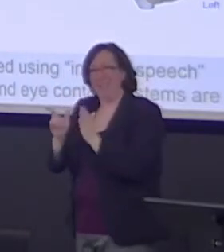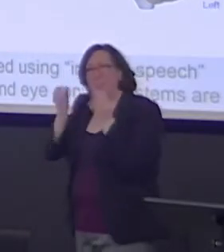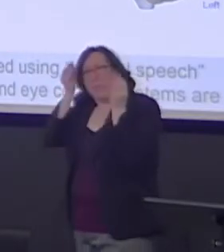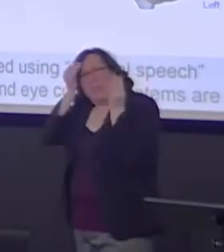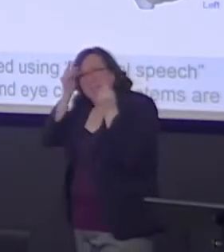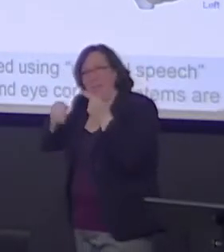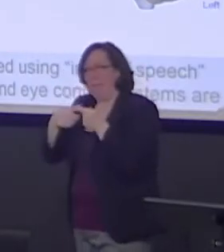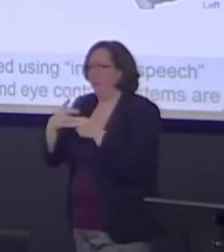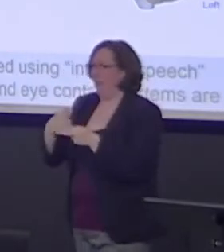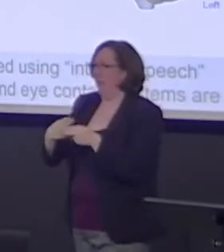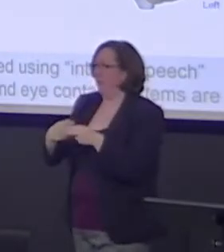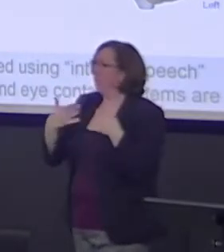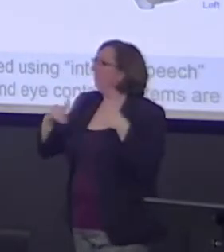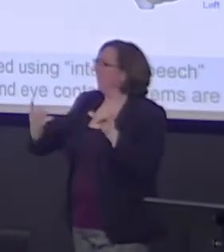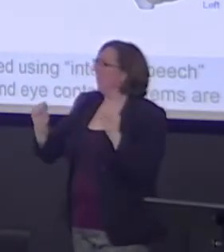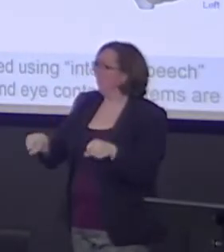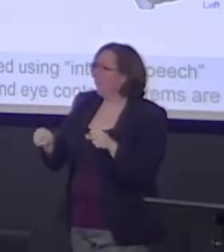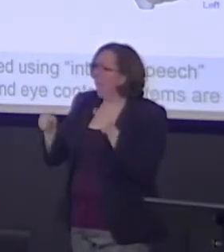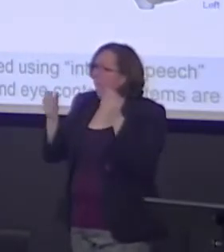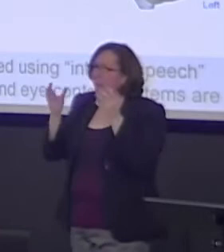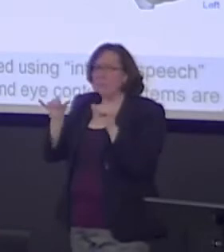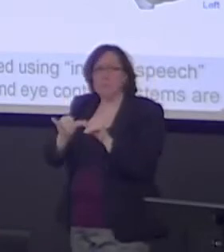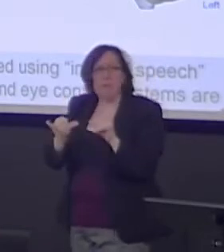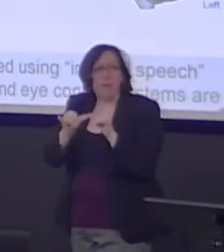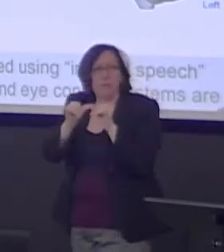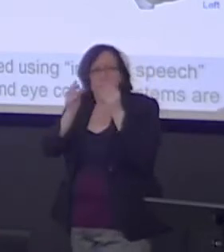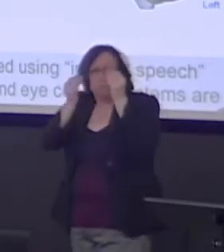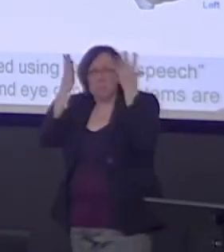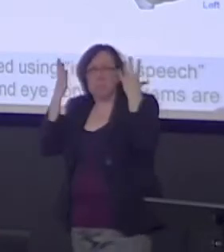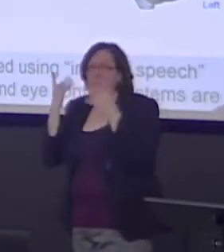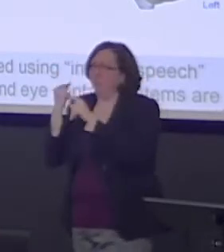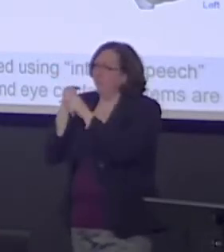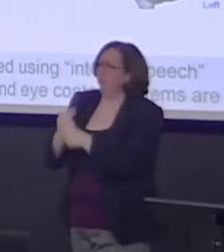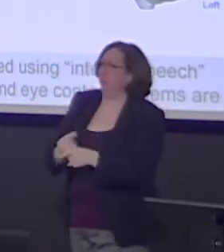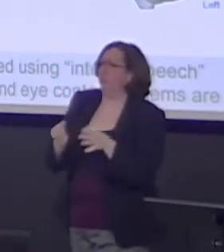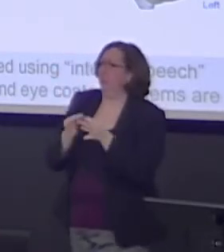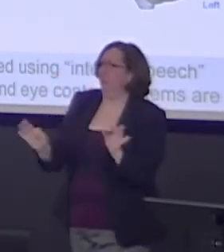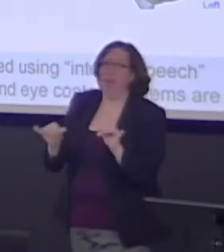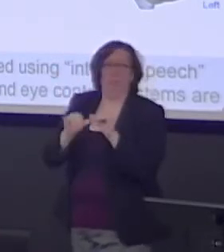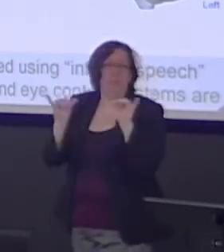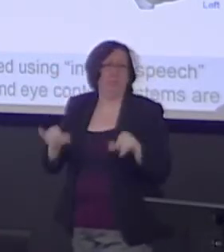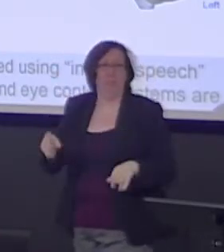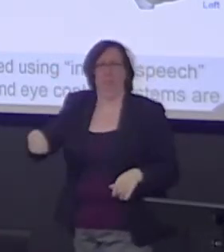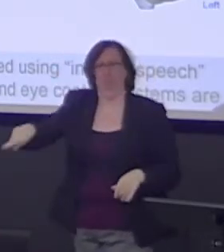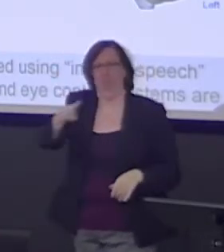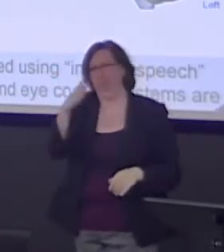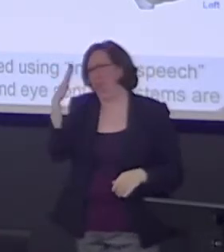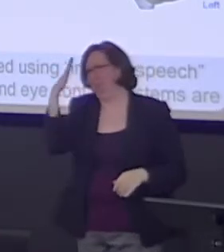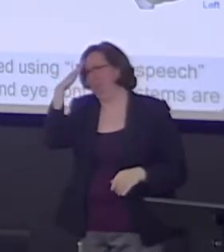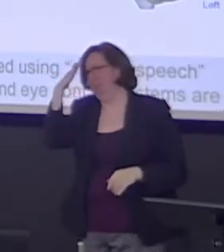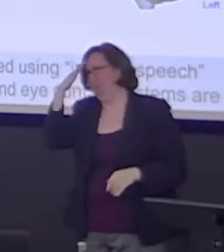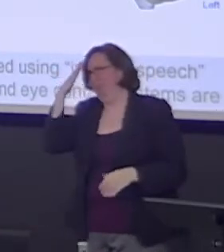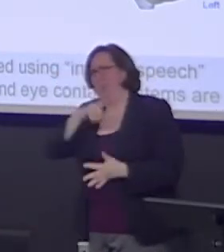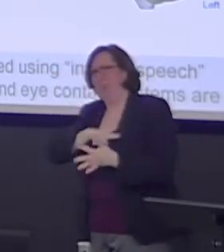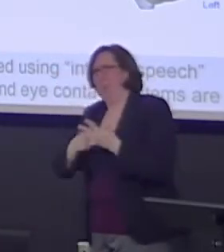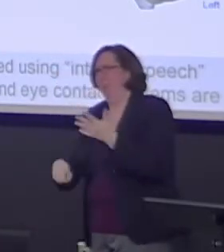the activity of the canonical language systems which you are all so familiar with, the front of the brain.